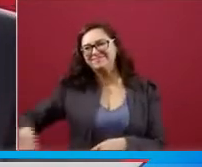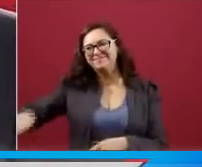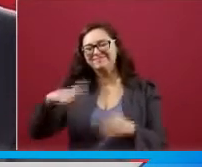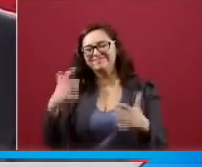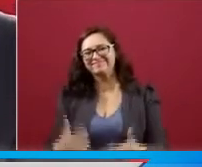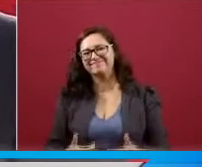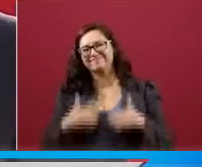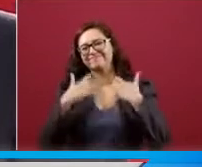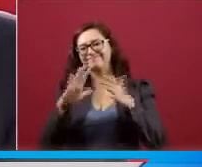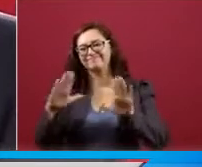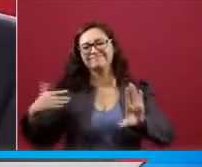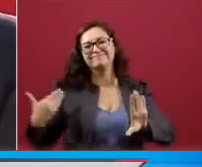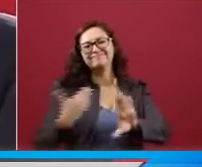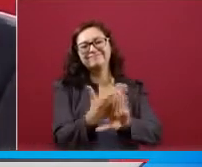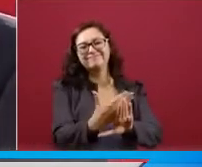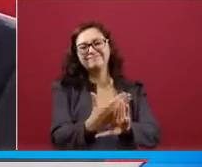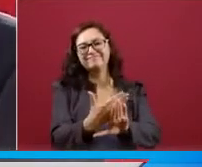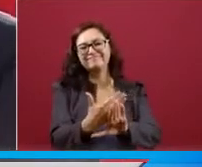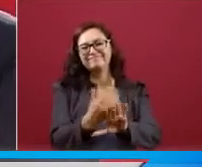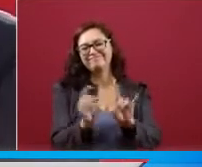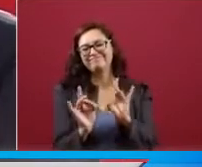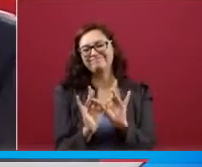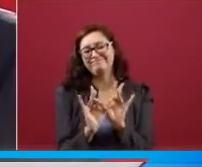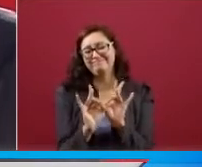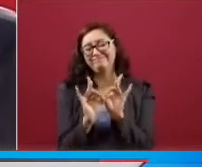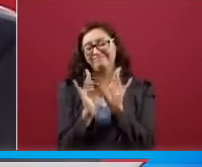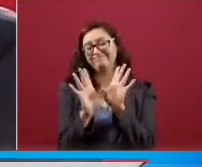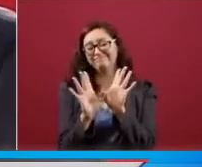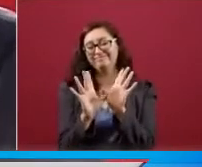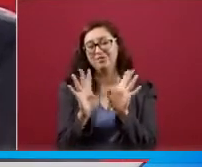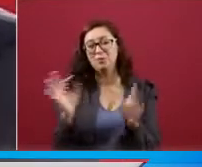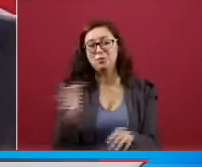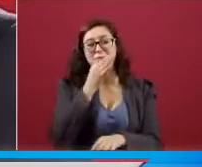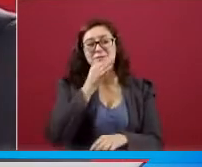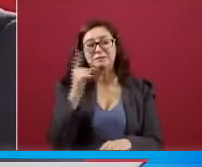urges villagers not to protect those engaged in fuel theft